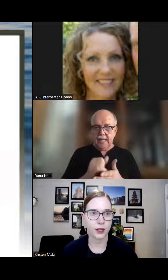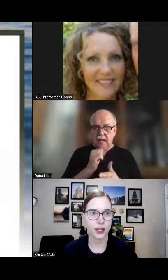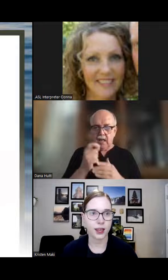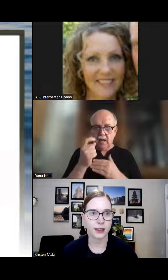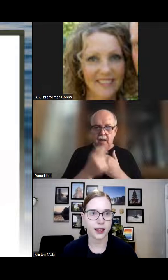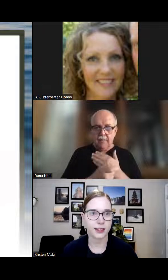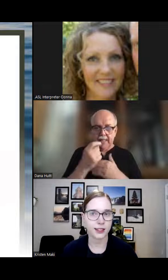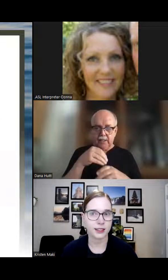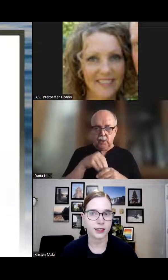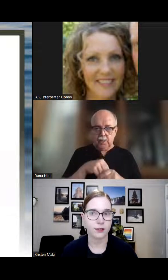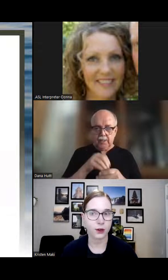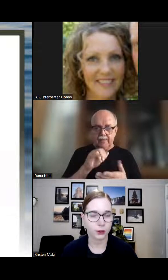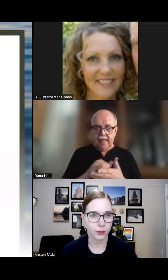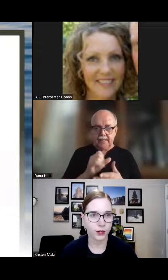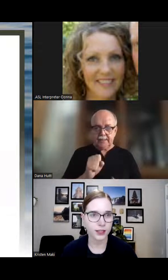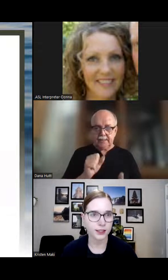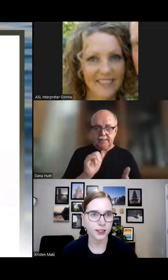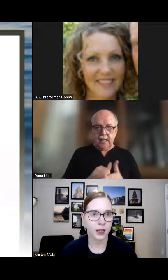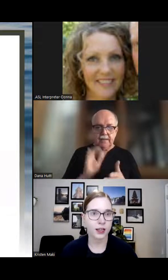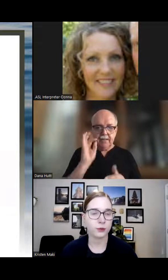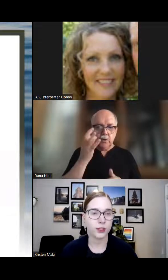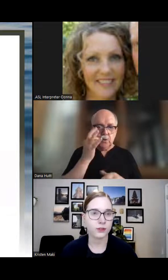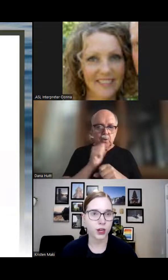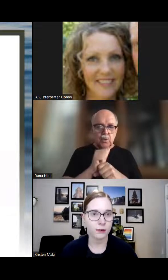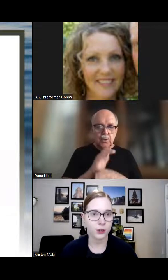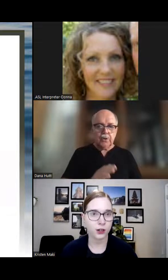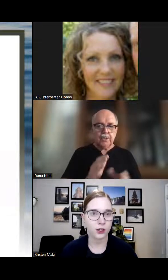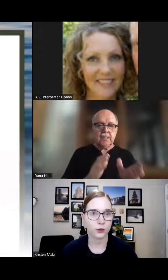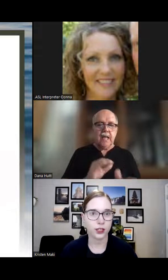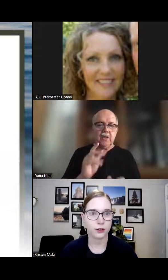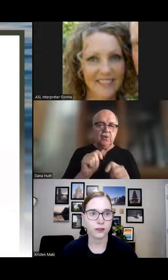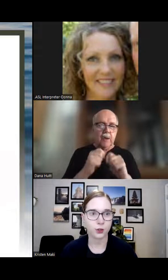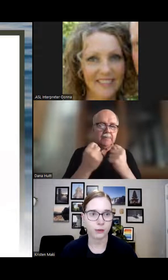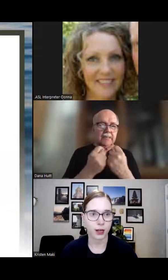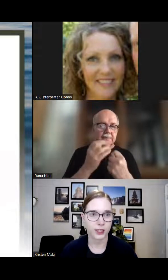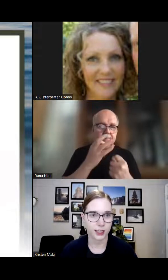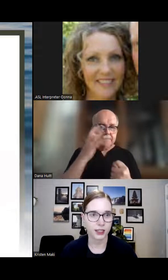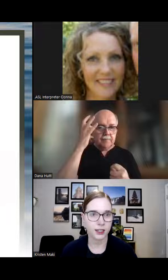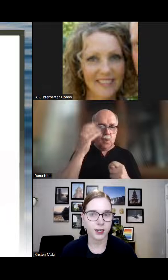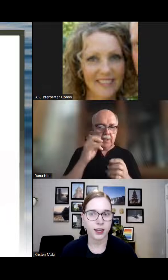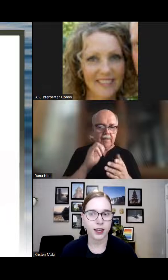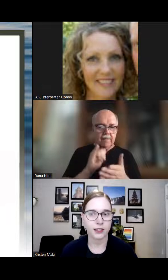out what their needs look like.